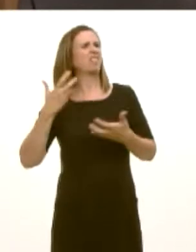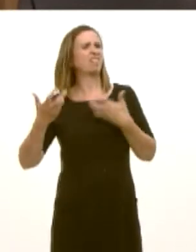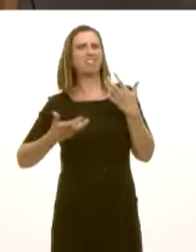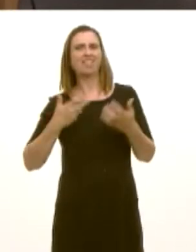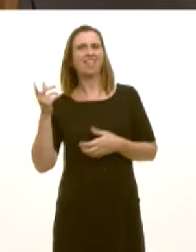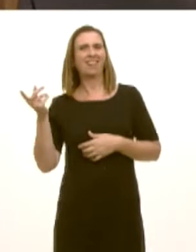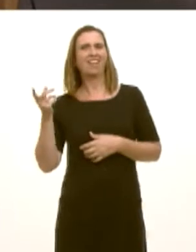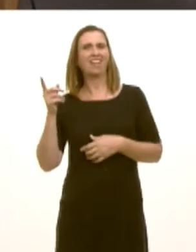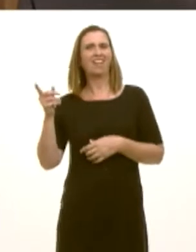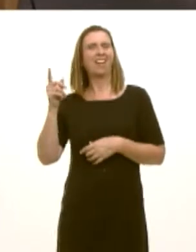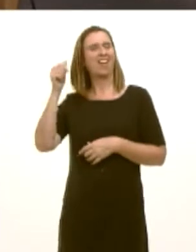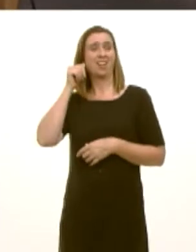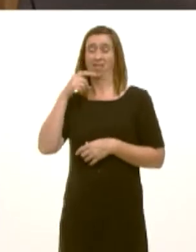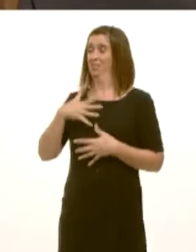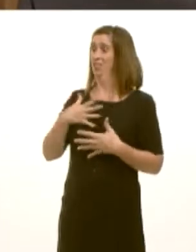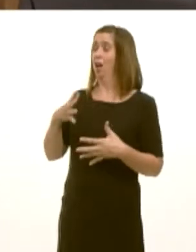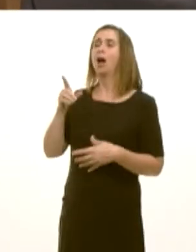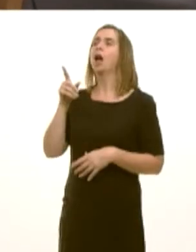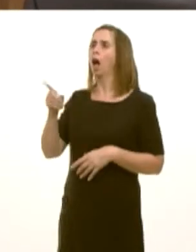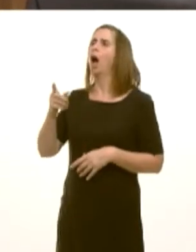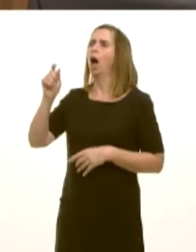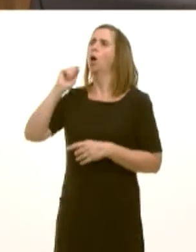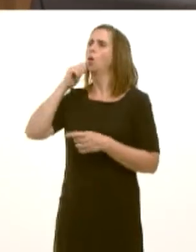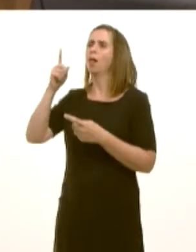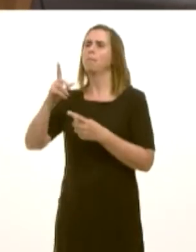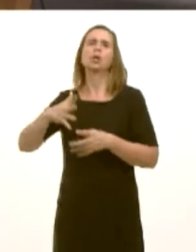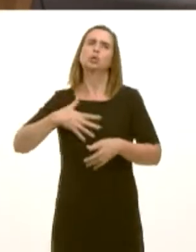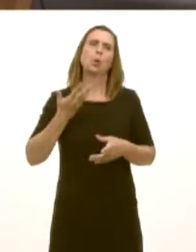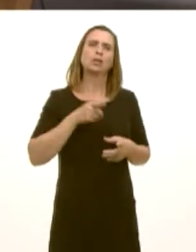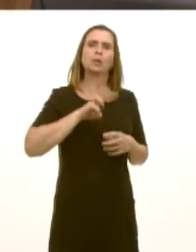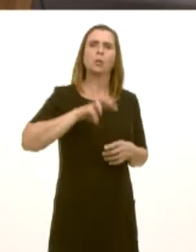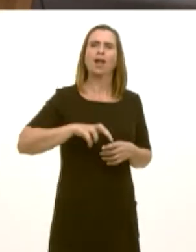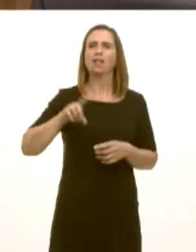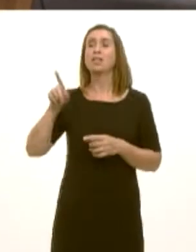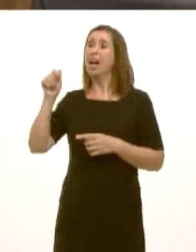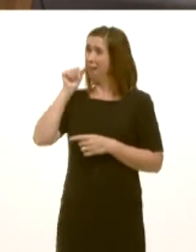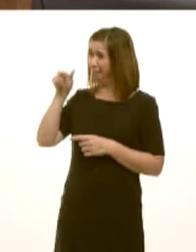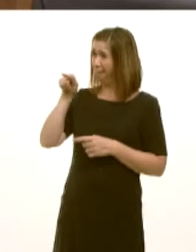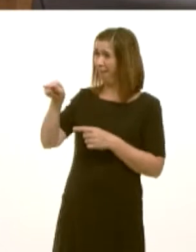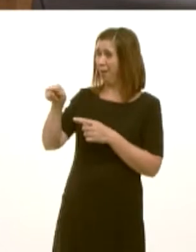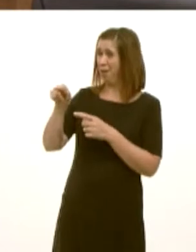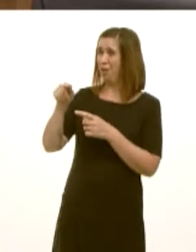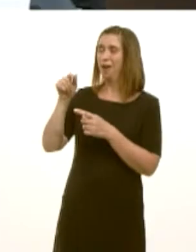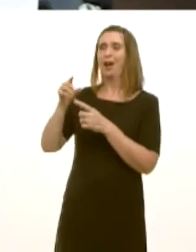So, thereís a certain element of double standards there, which we all expectóthe leader of the opposition is going higher and higher in his voice; heíll become soprano, soon.